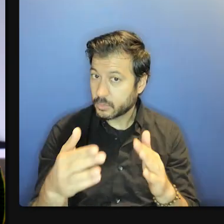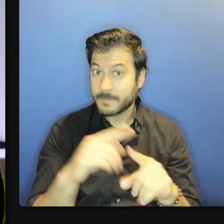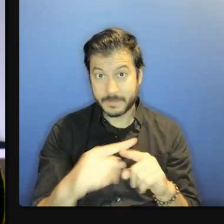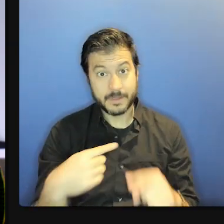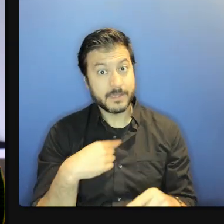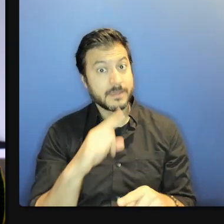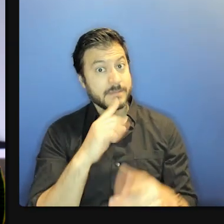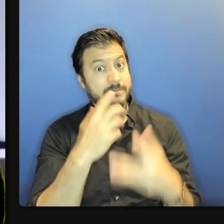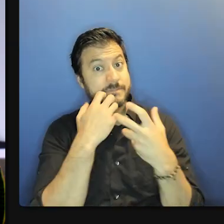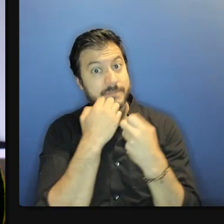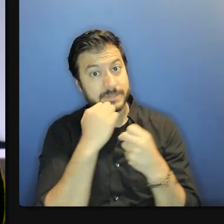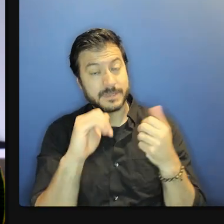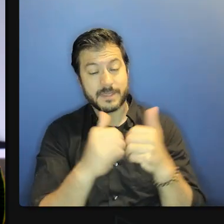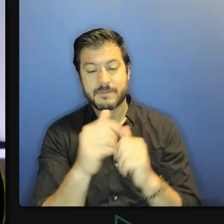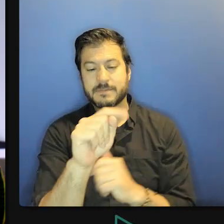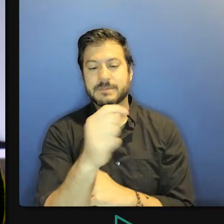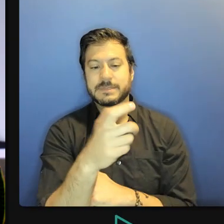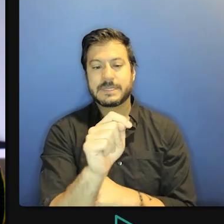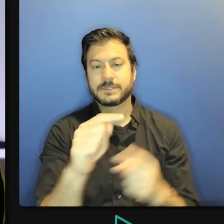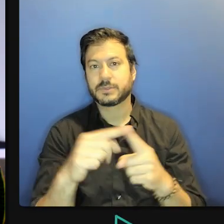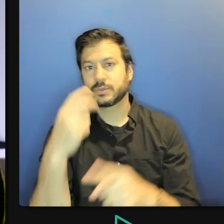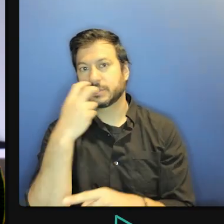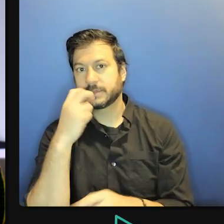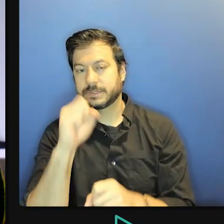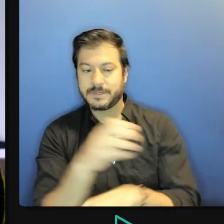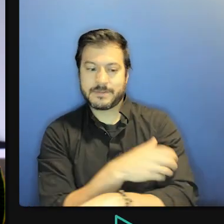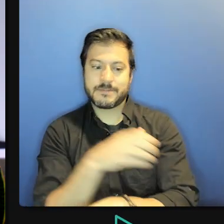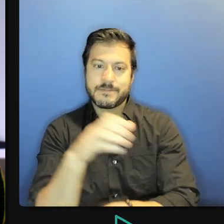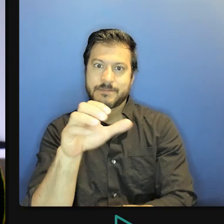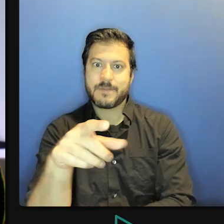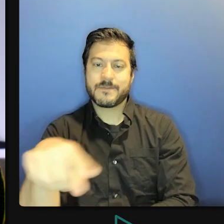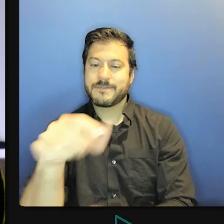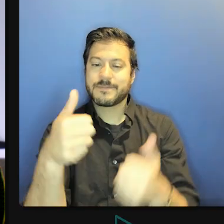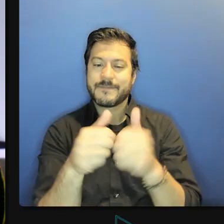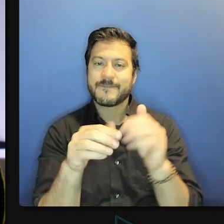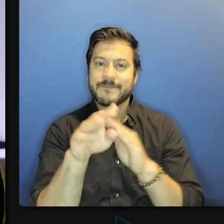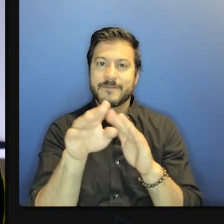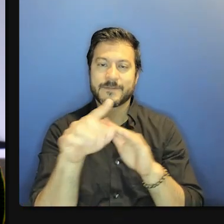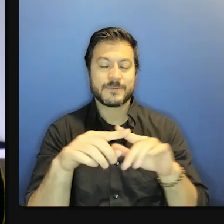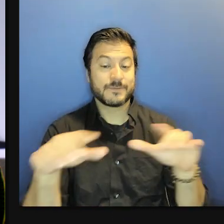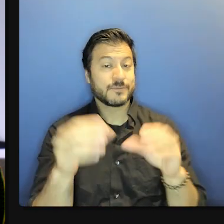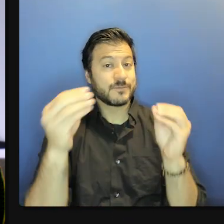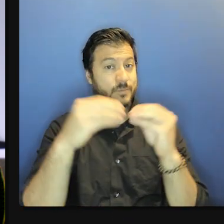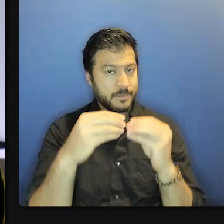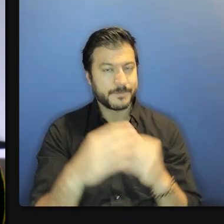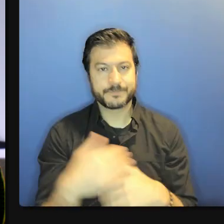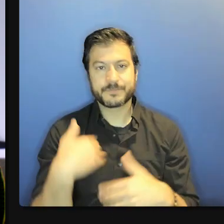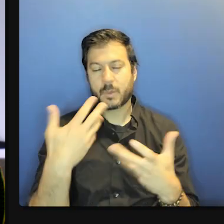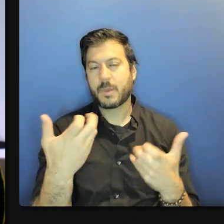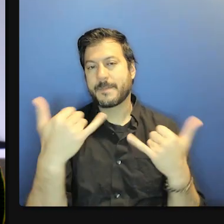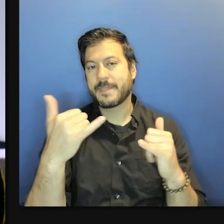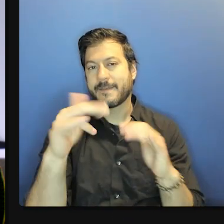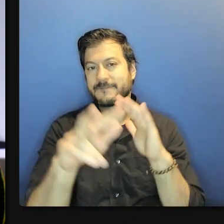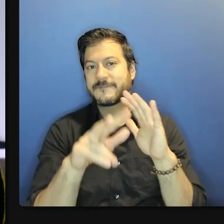But I am passionate about how text-to-speech can empower game developers to do more. Before we get started, I want to play a video for you,